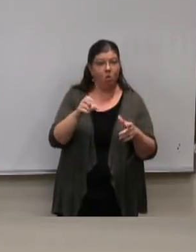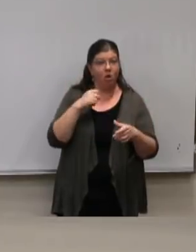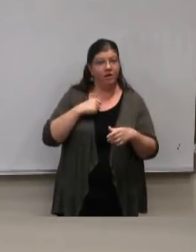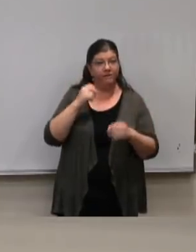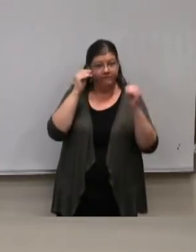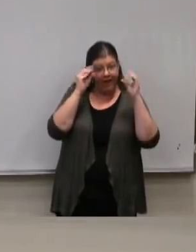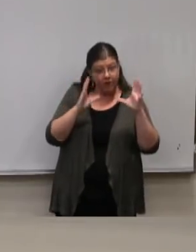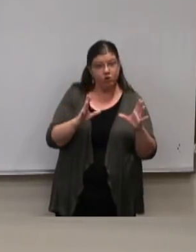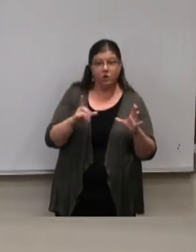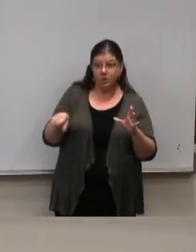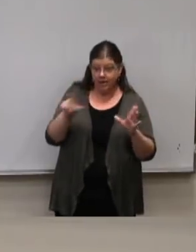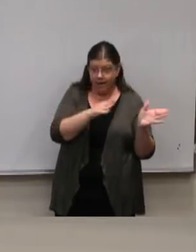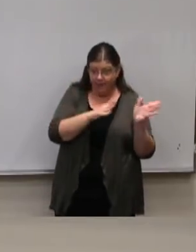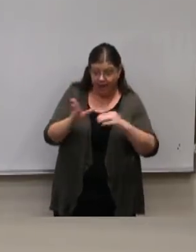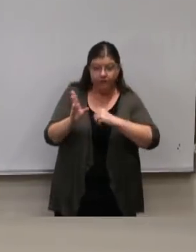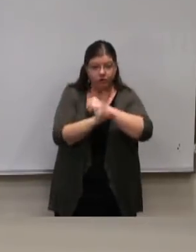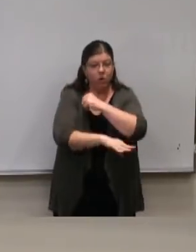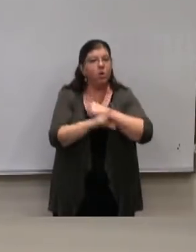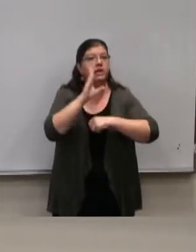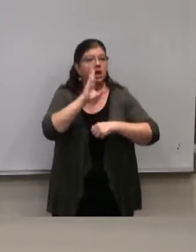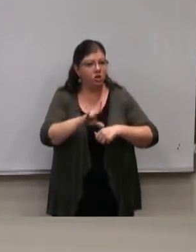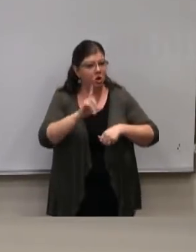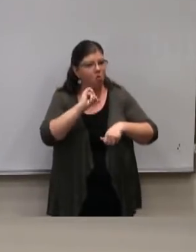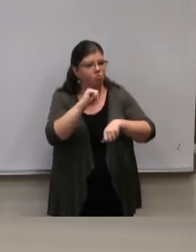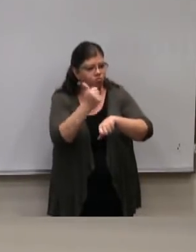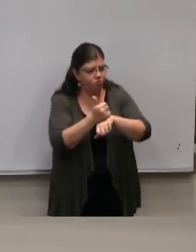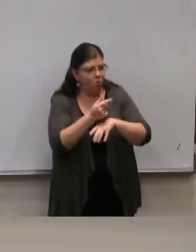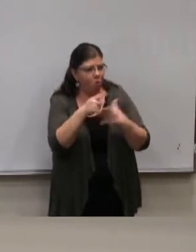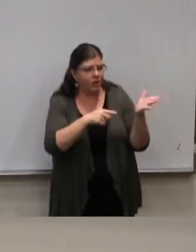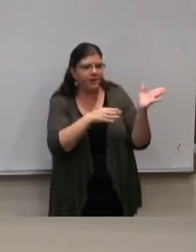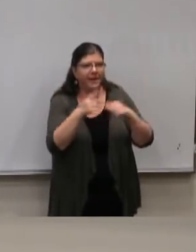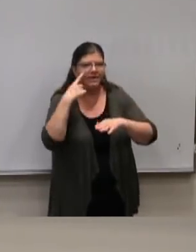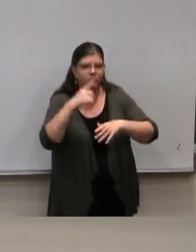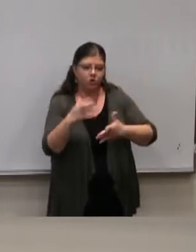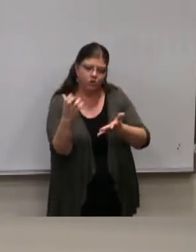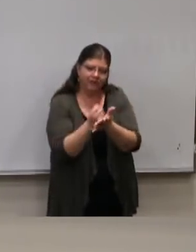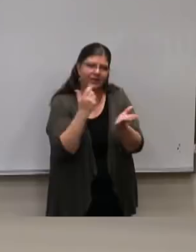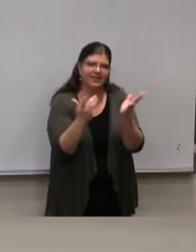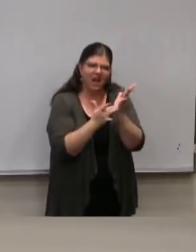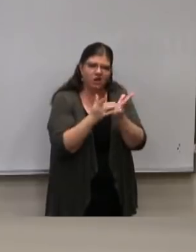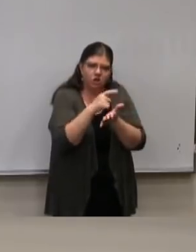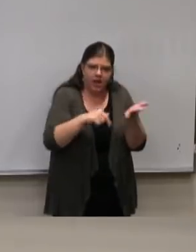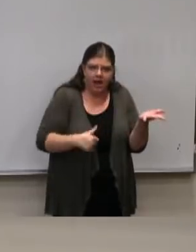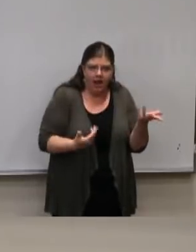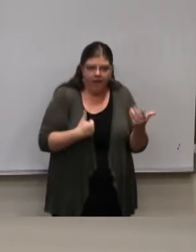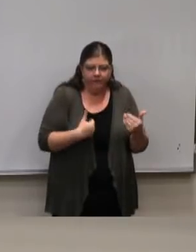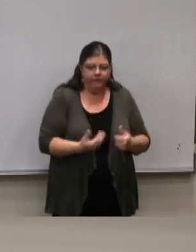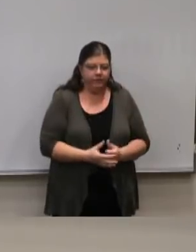that when they plan for the fall, they can actually set their class up to take advantage of the technology they have.